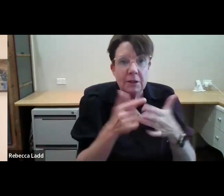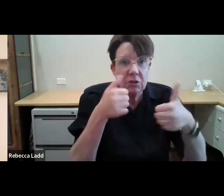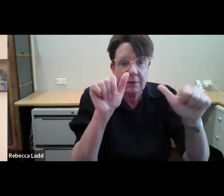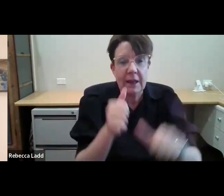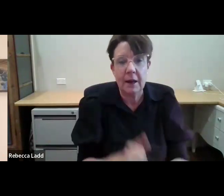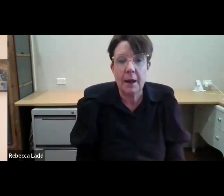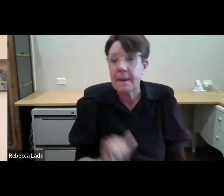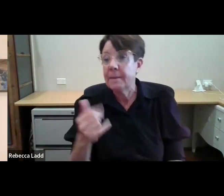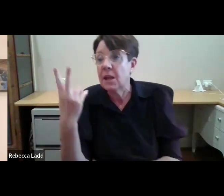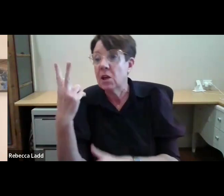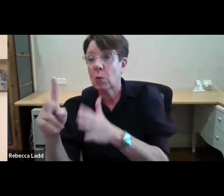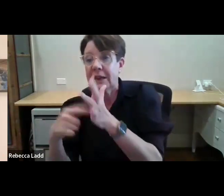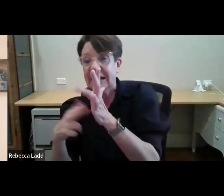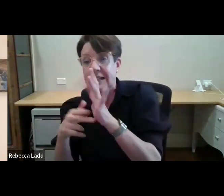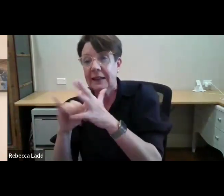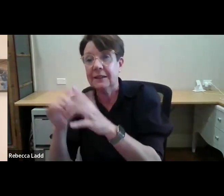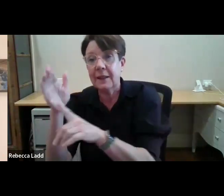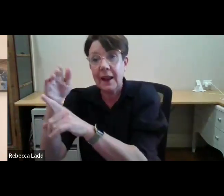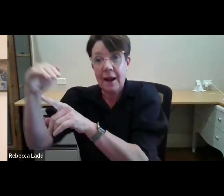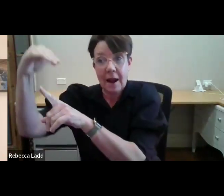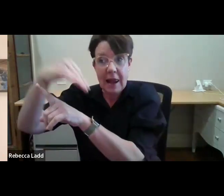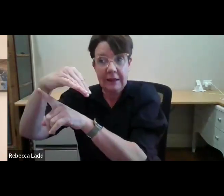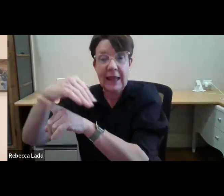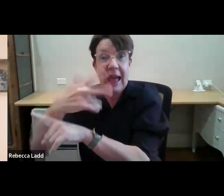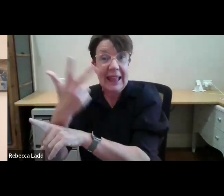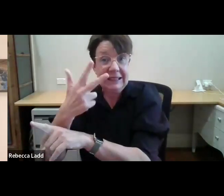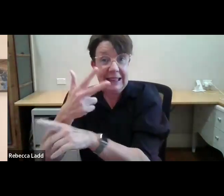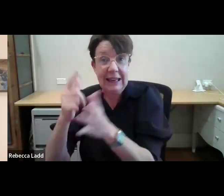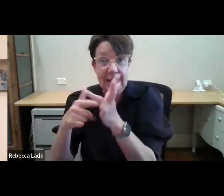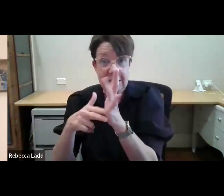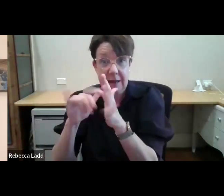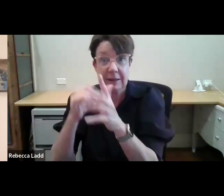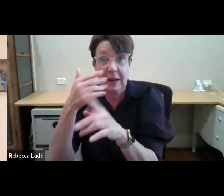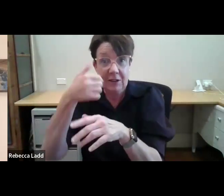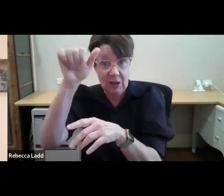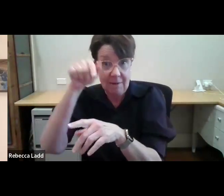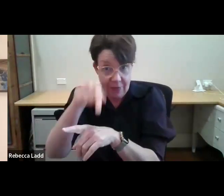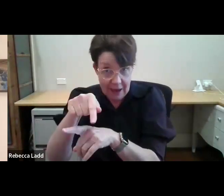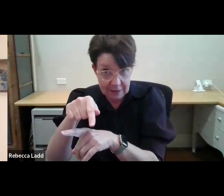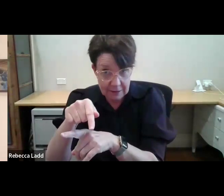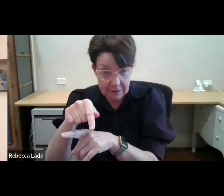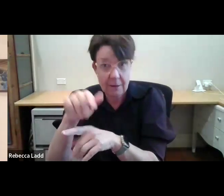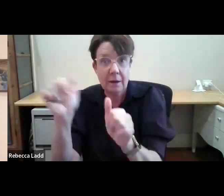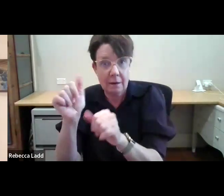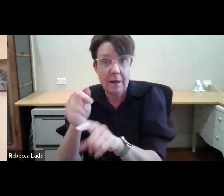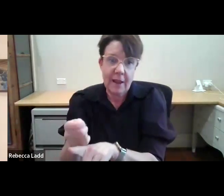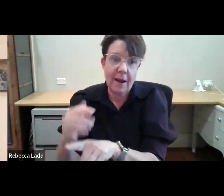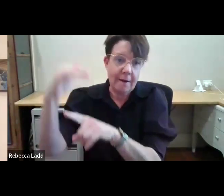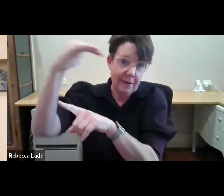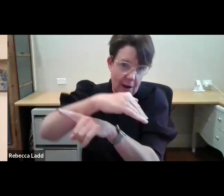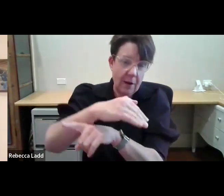had we go to 15 tons or 12 tons or eight tons and so on? This momentum, it is a